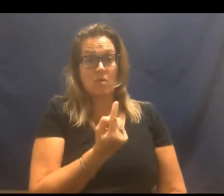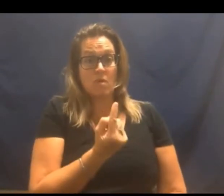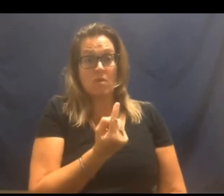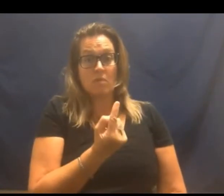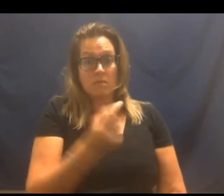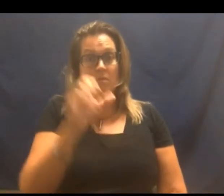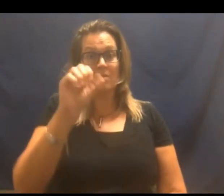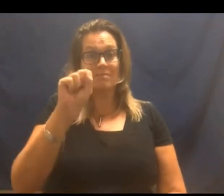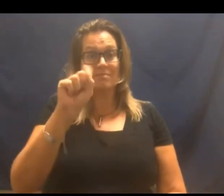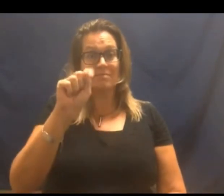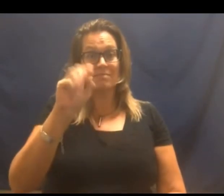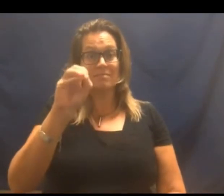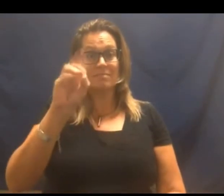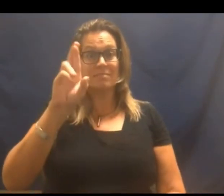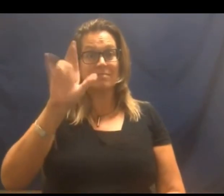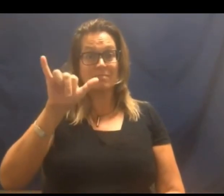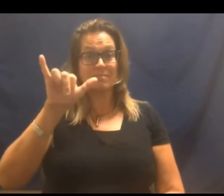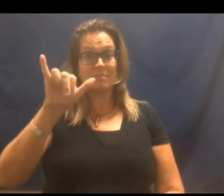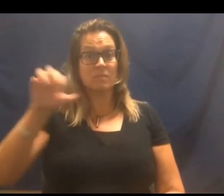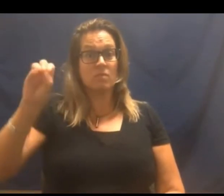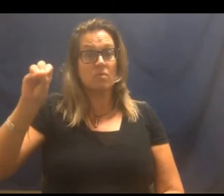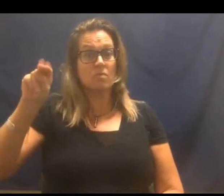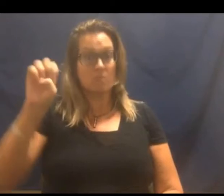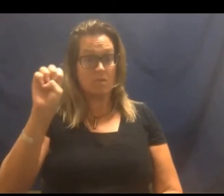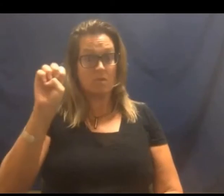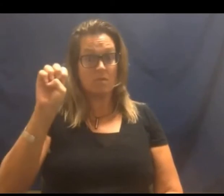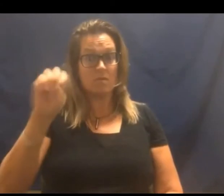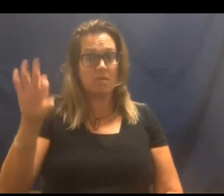eyebrows for that in the sentences.